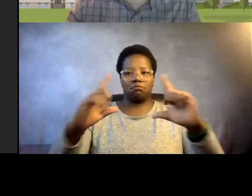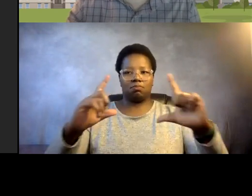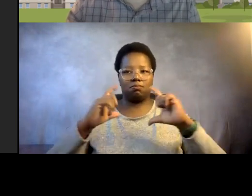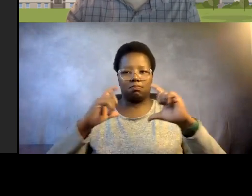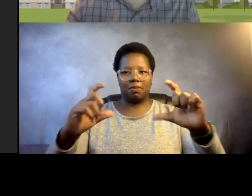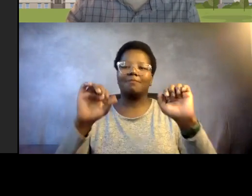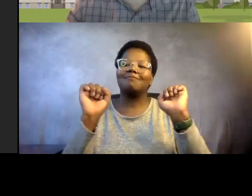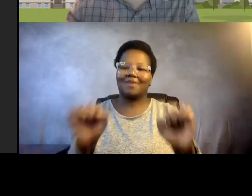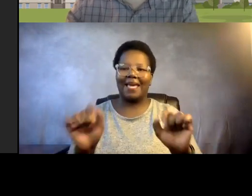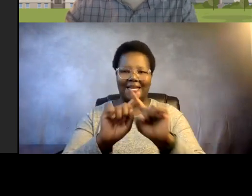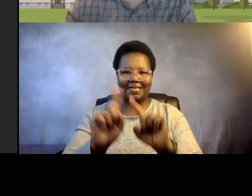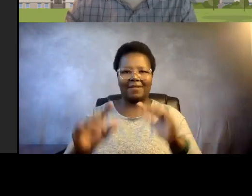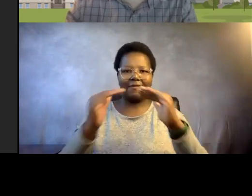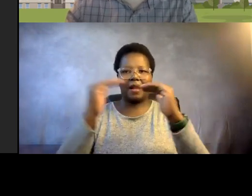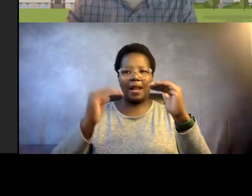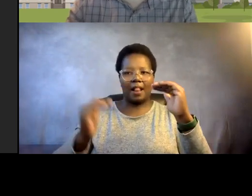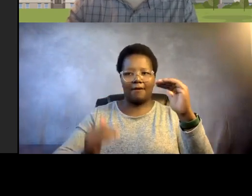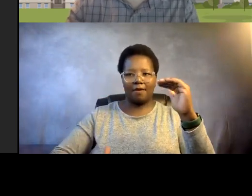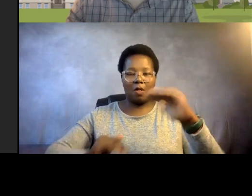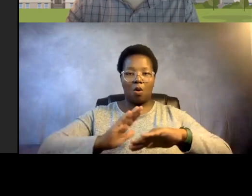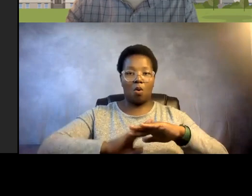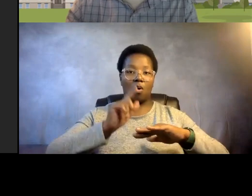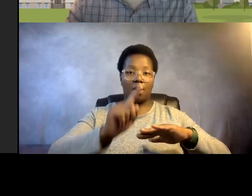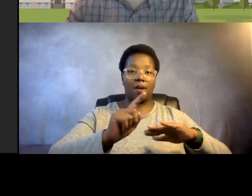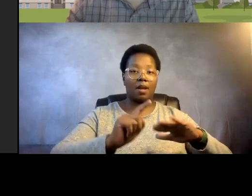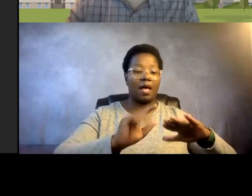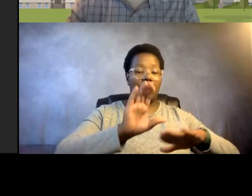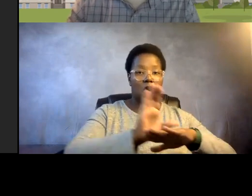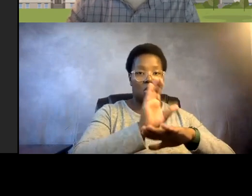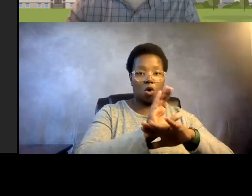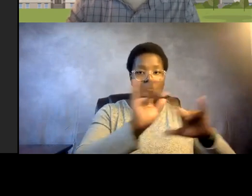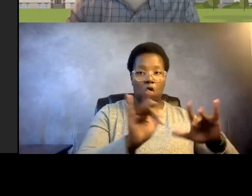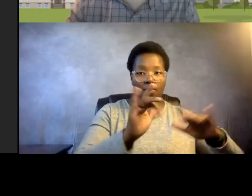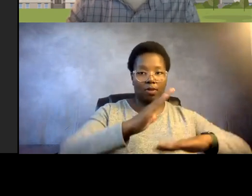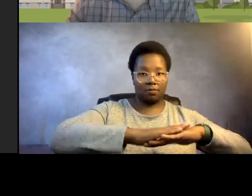issues that may be different in mobile views versus maybe a desktop or tablet type of view,